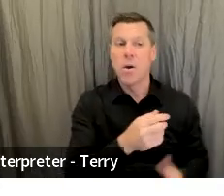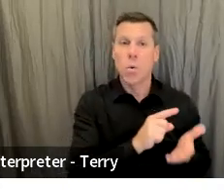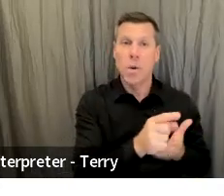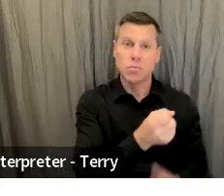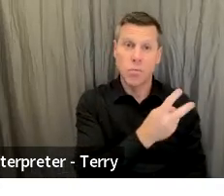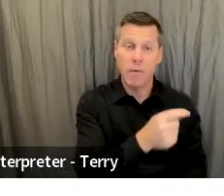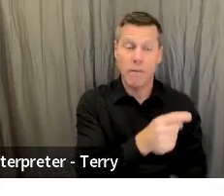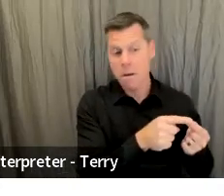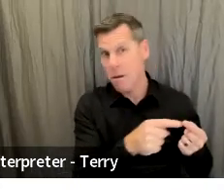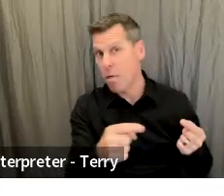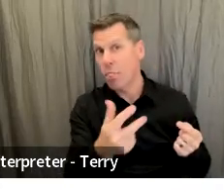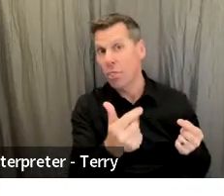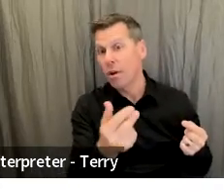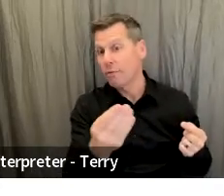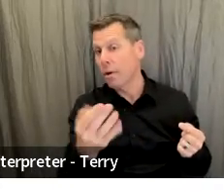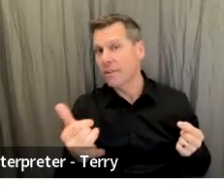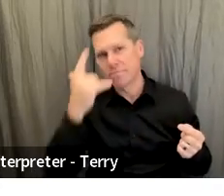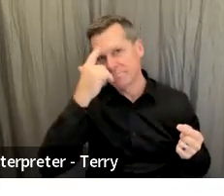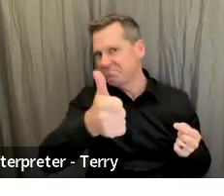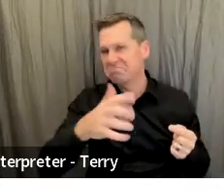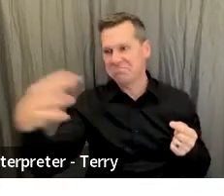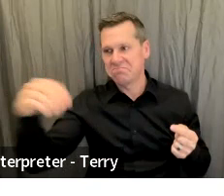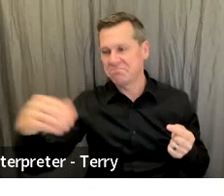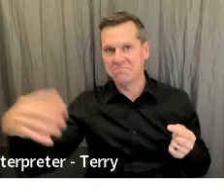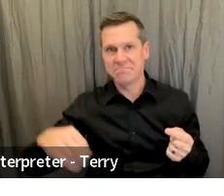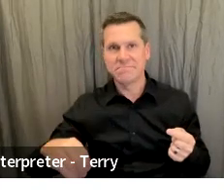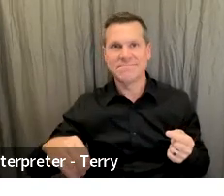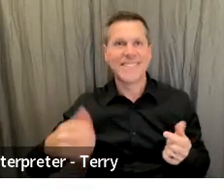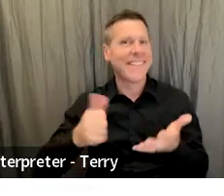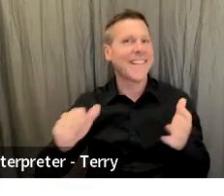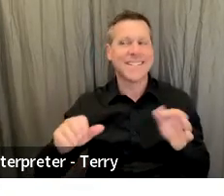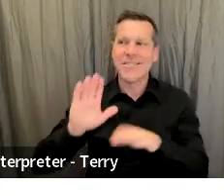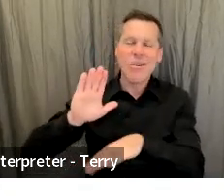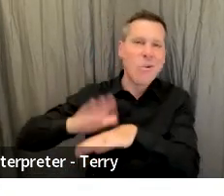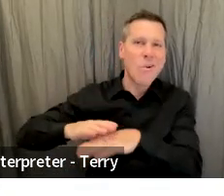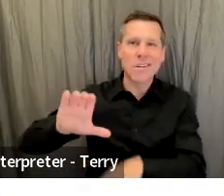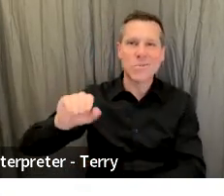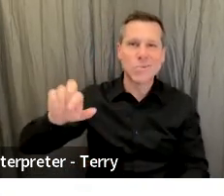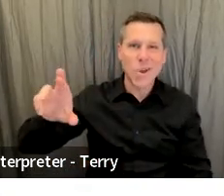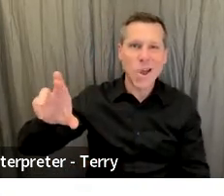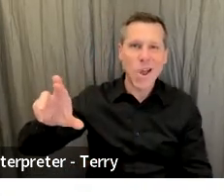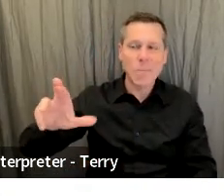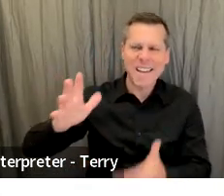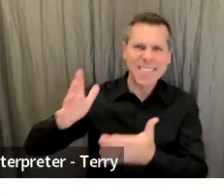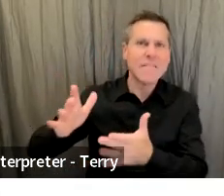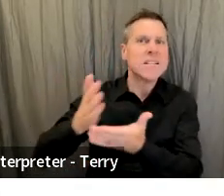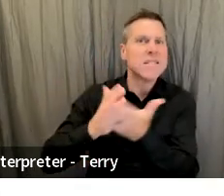So it covers all of the major points on our CSR, but it leaves them a few weeks to design on their own.